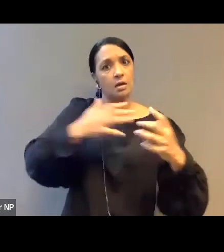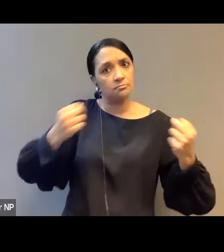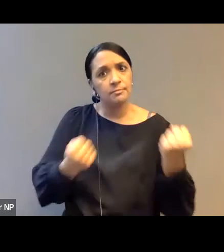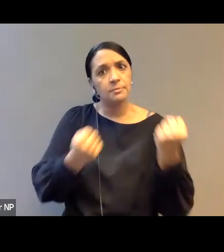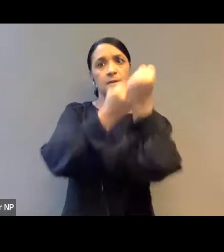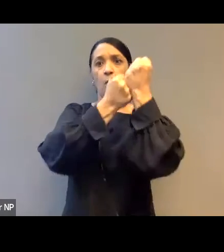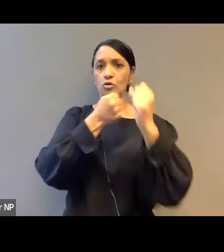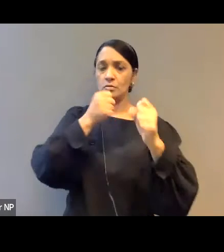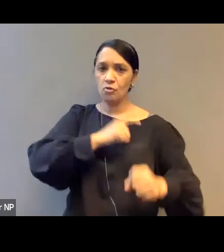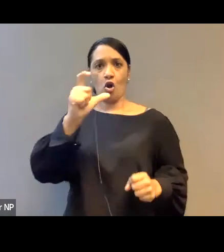so we are hopeful.